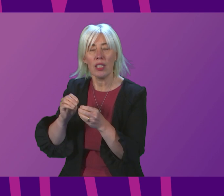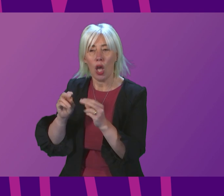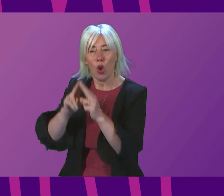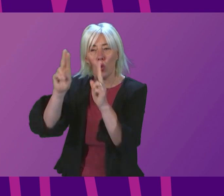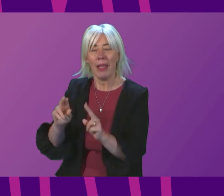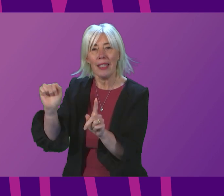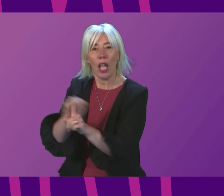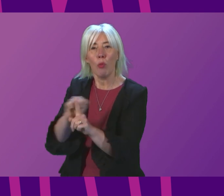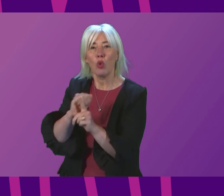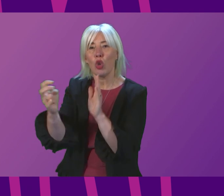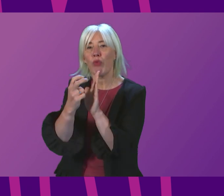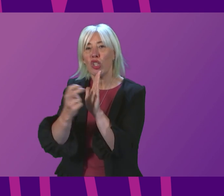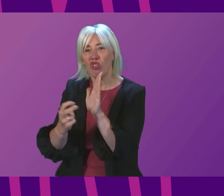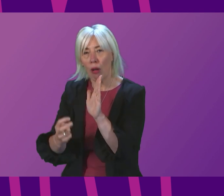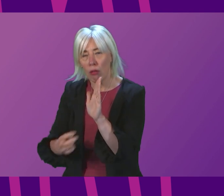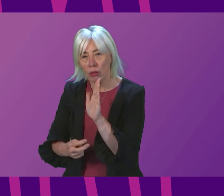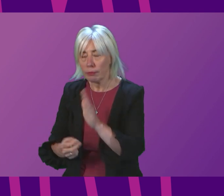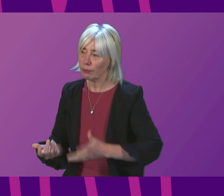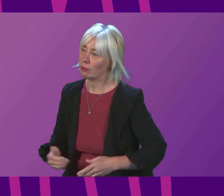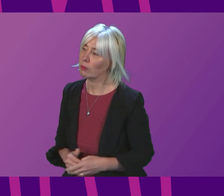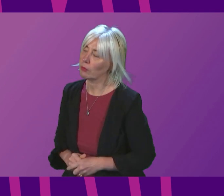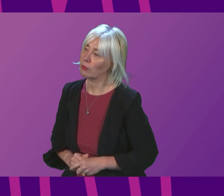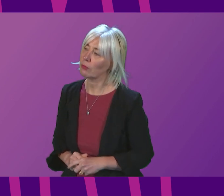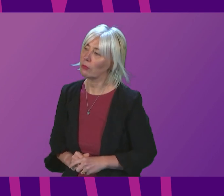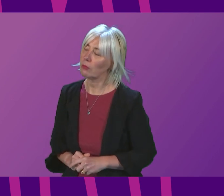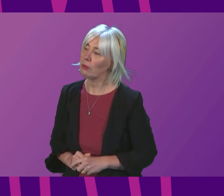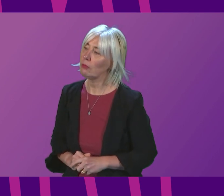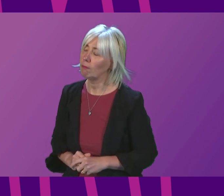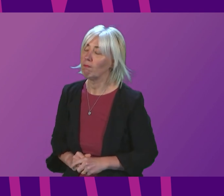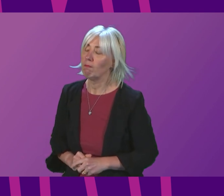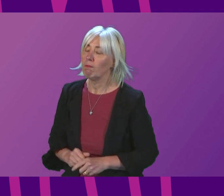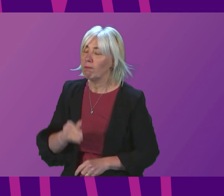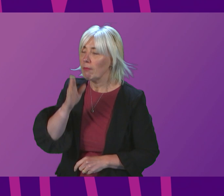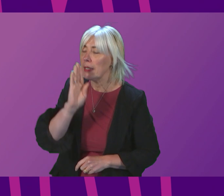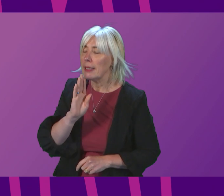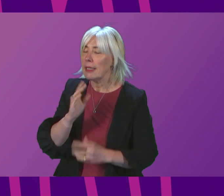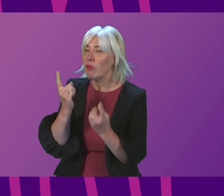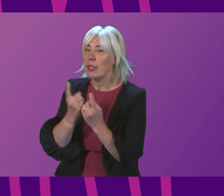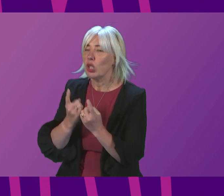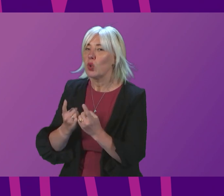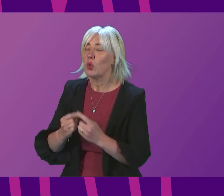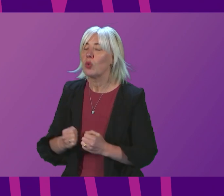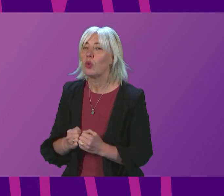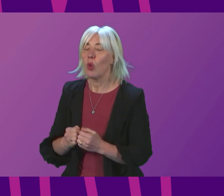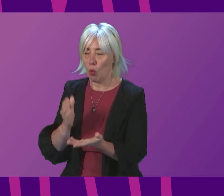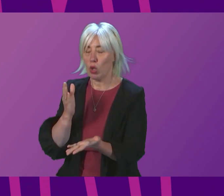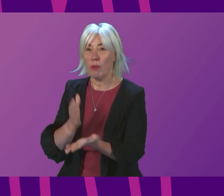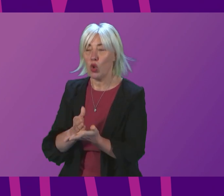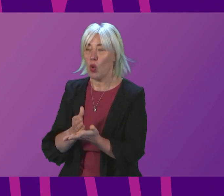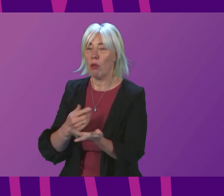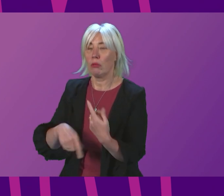These are serious issues, and I want to ensure that we take them very seriously.